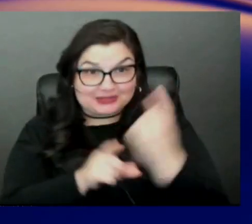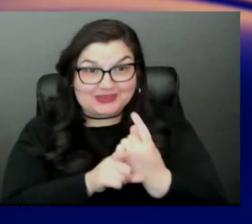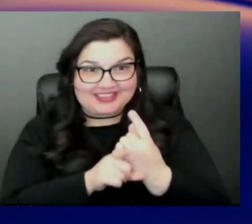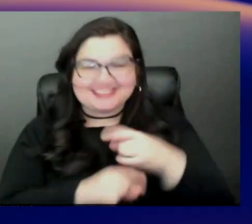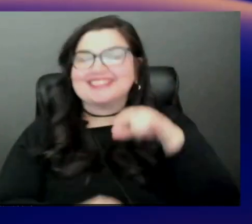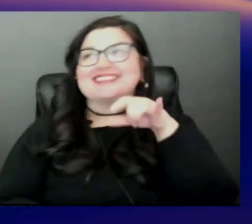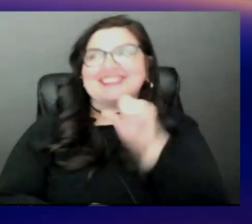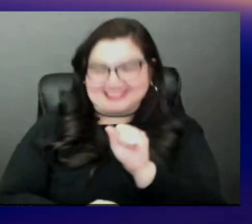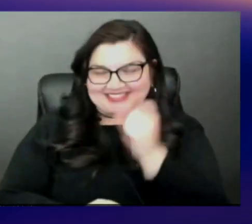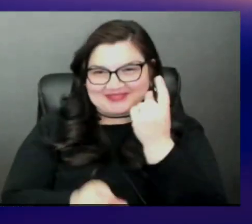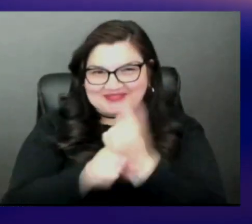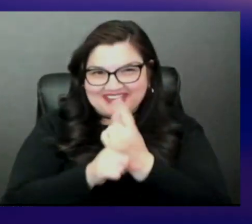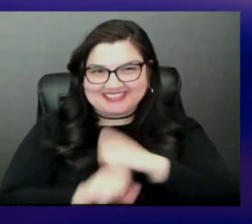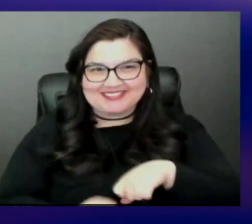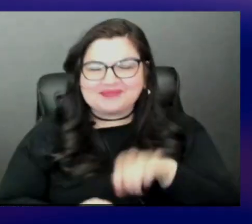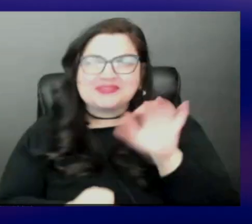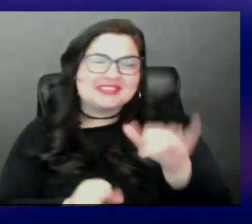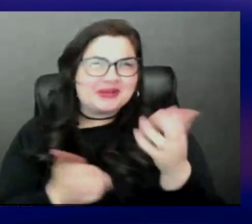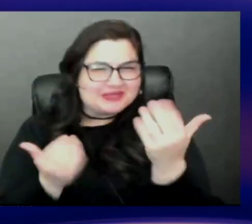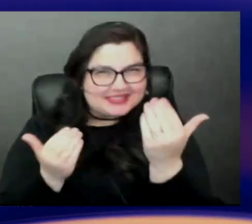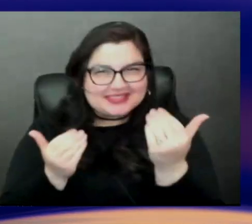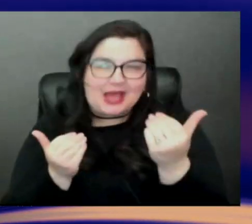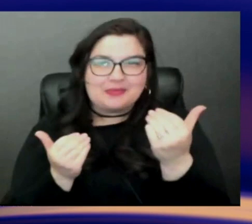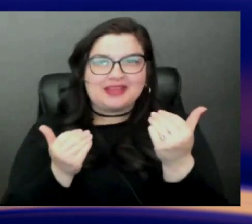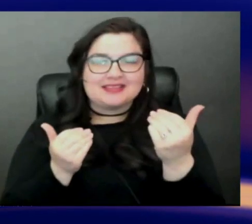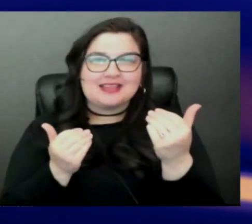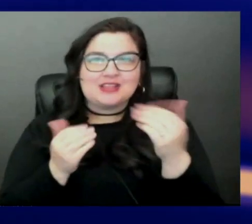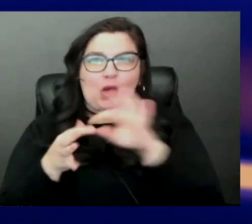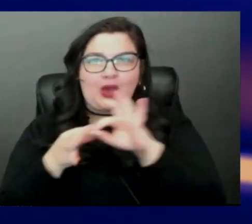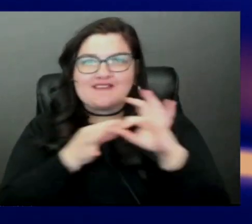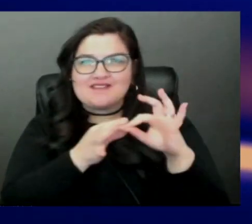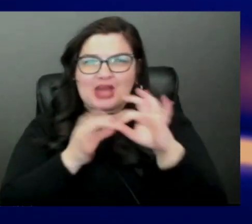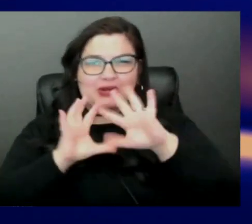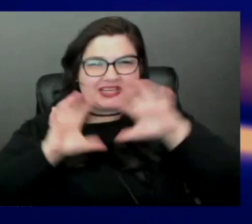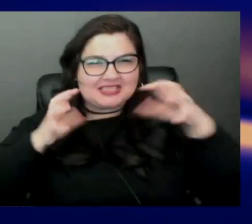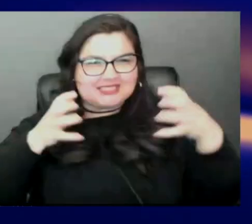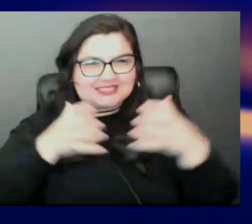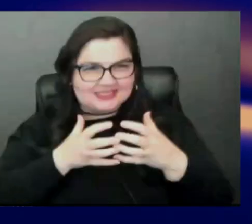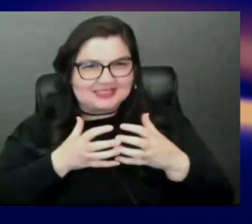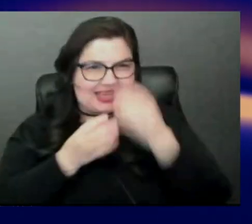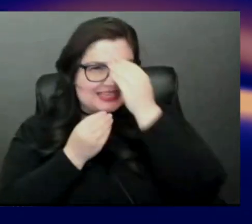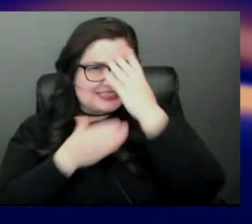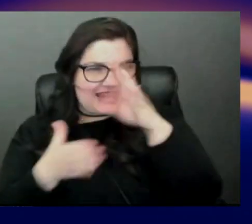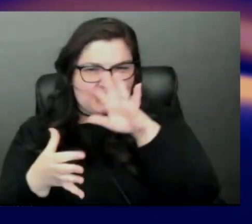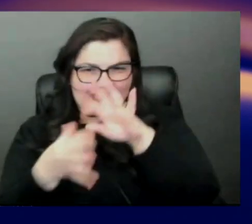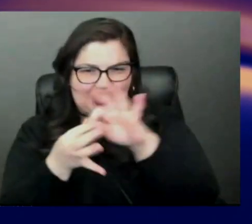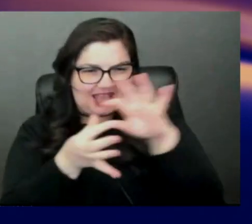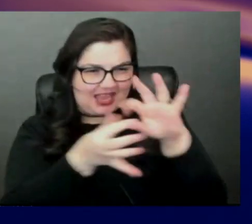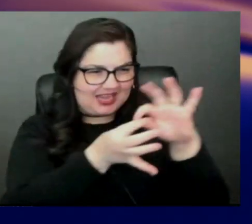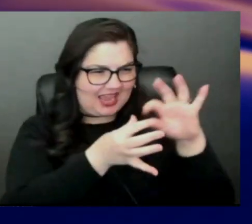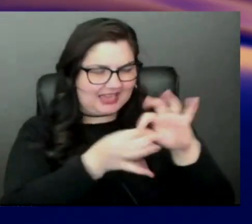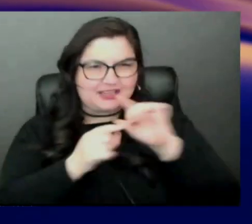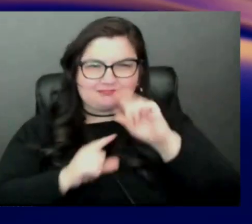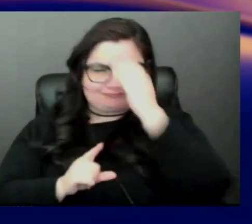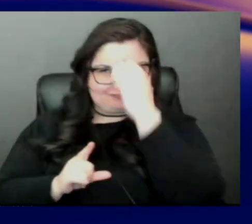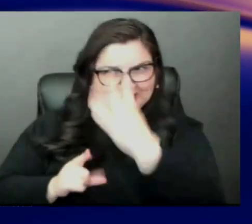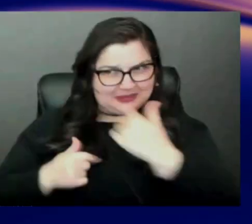[Kyle] What exactly is this federated data connectors? Can you explain that to me? 'Cause I am a mobile developer and I don't really understand what that means at all.